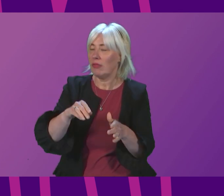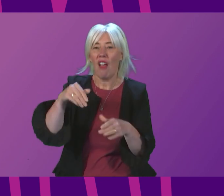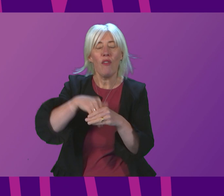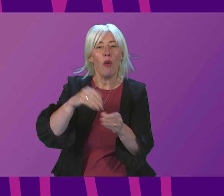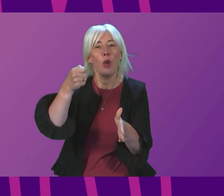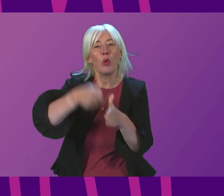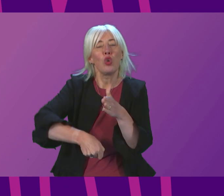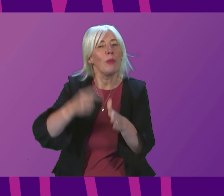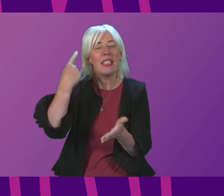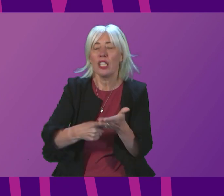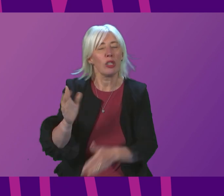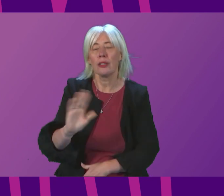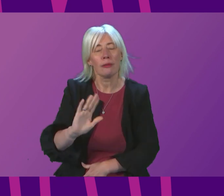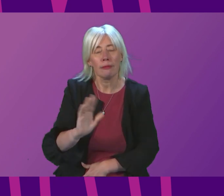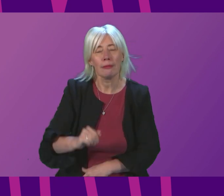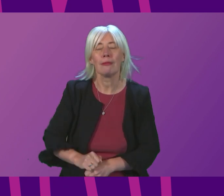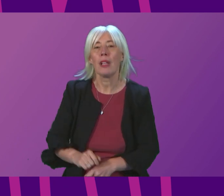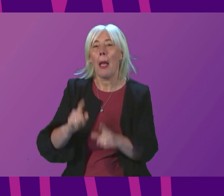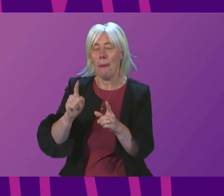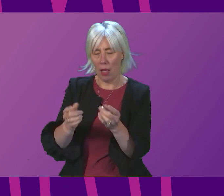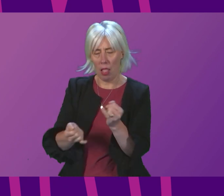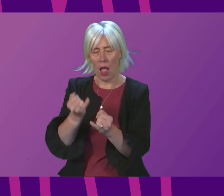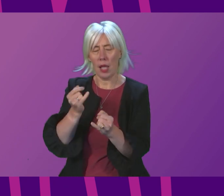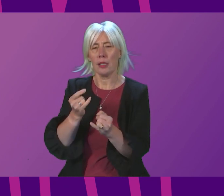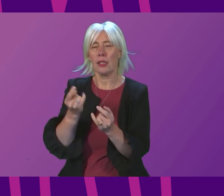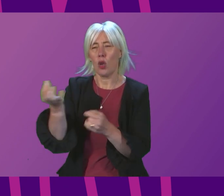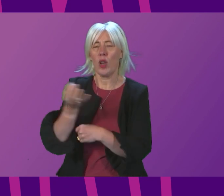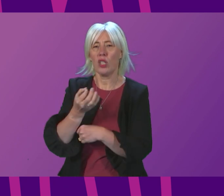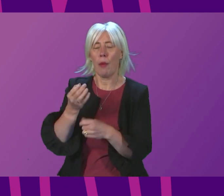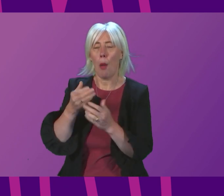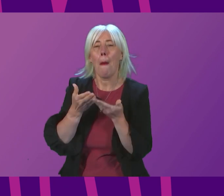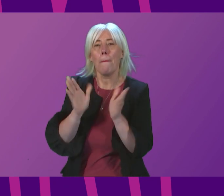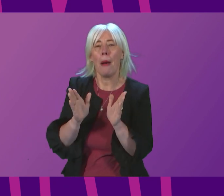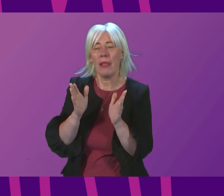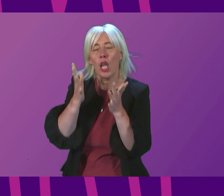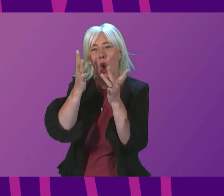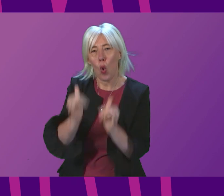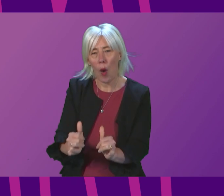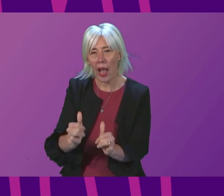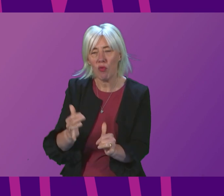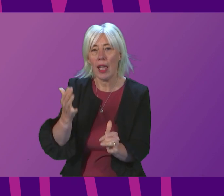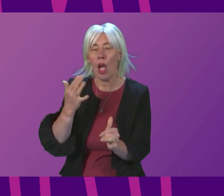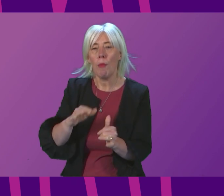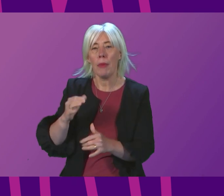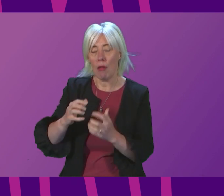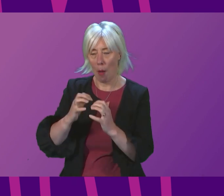Lastly, on the question of a public inquiry, we have had a parliamentary committee look